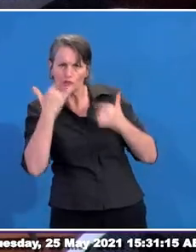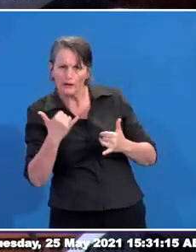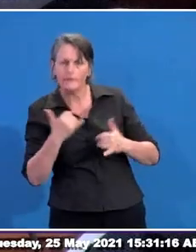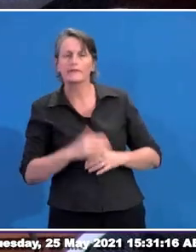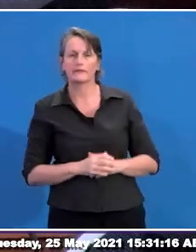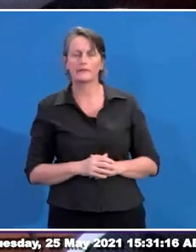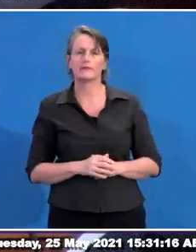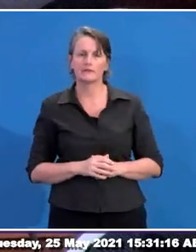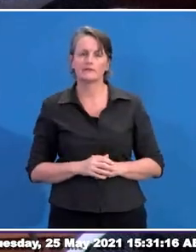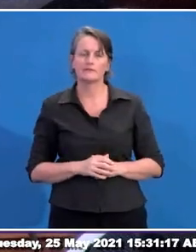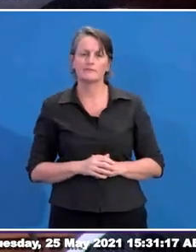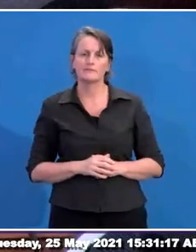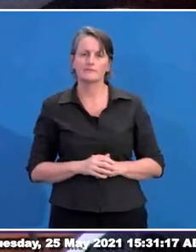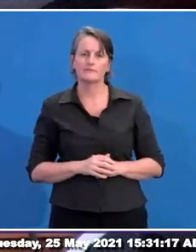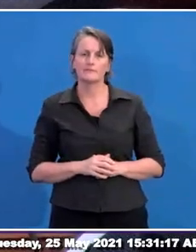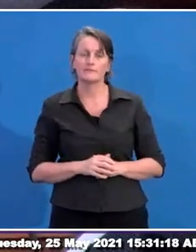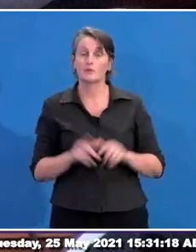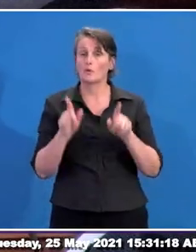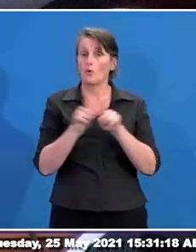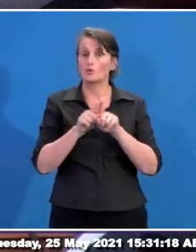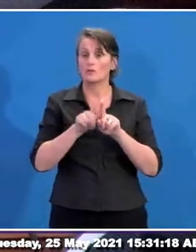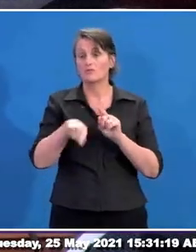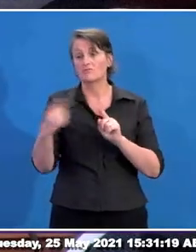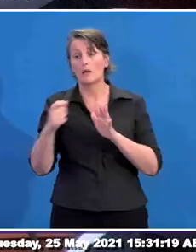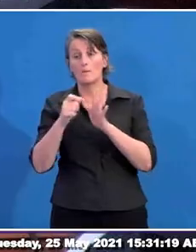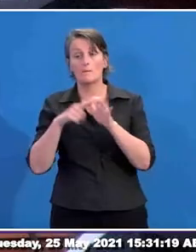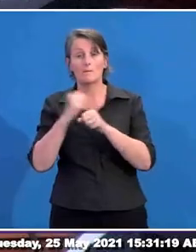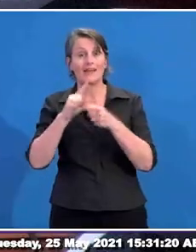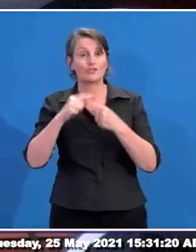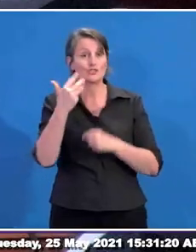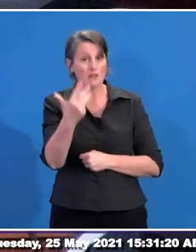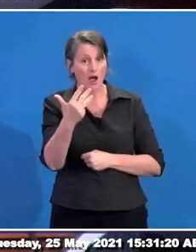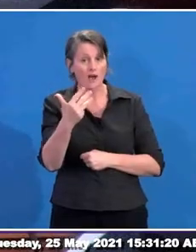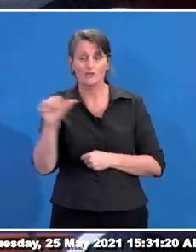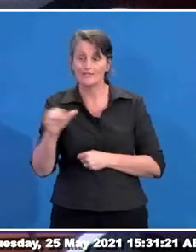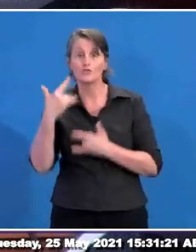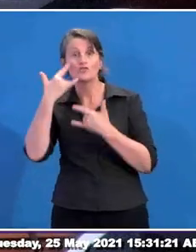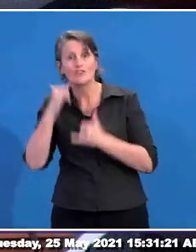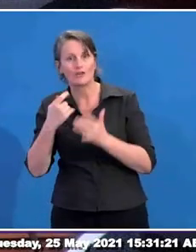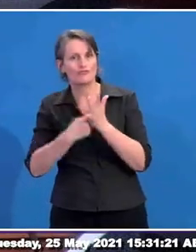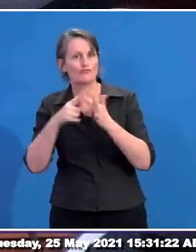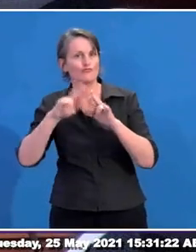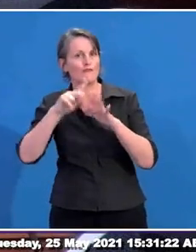You also identify, on the following page, reference checking and then